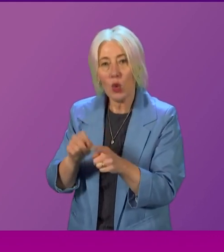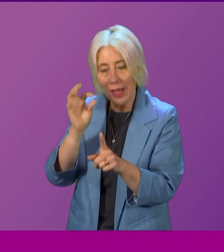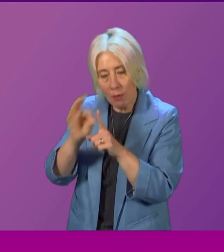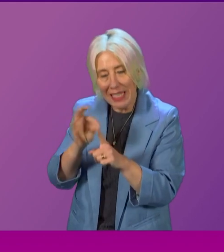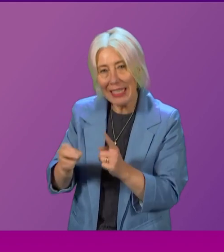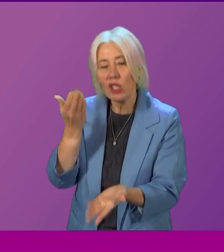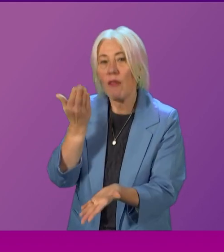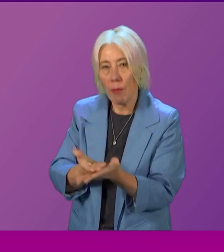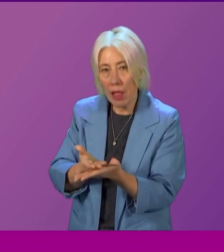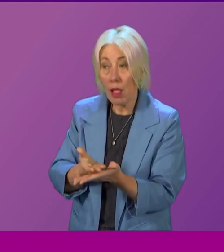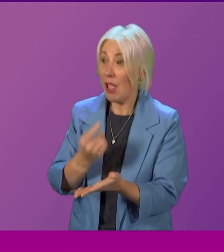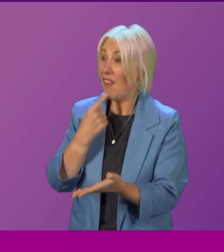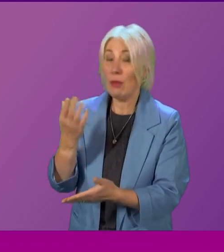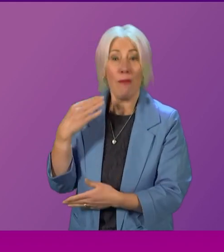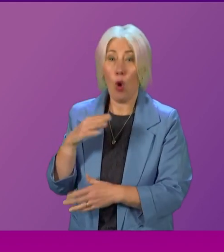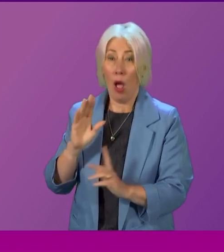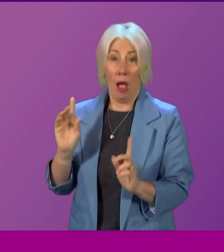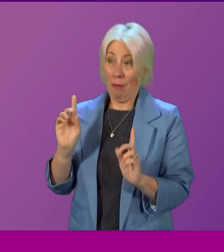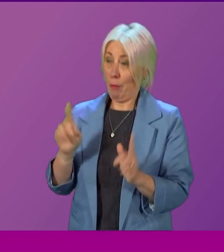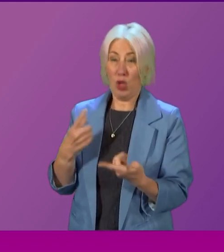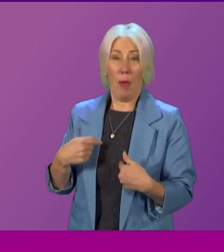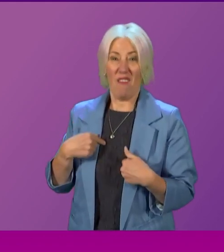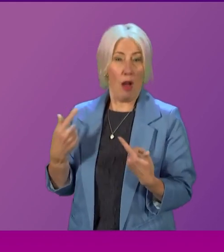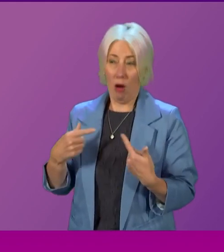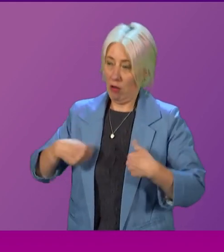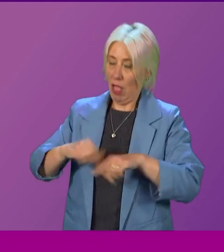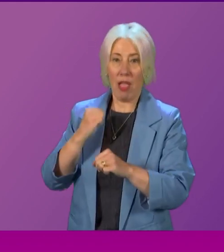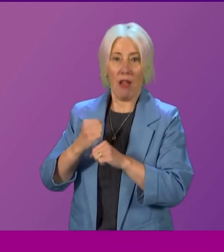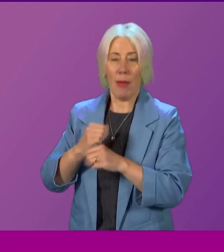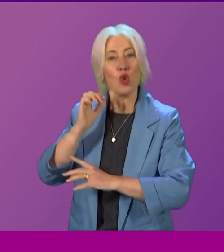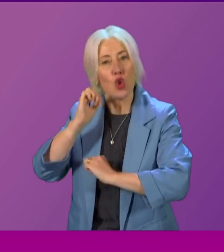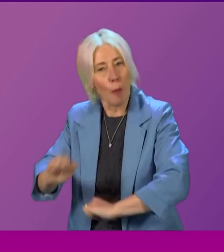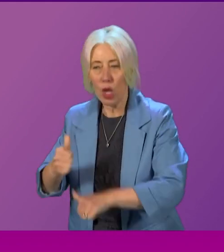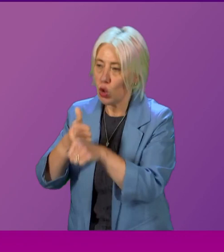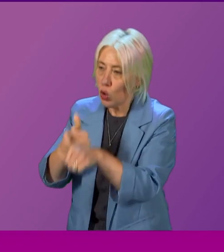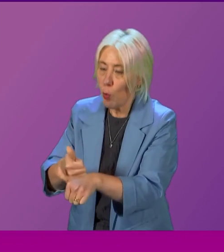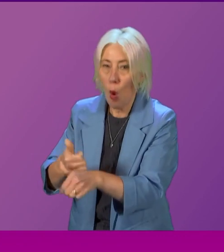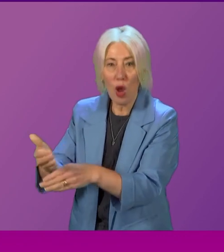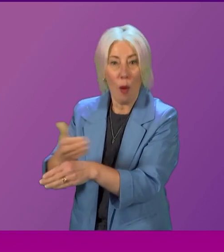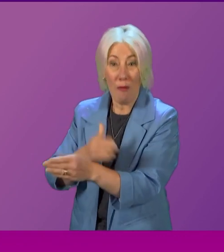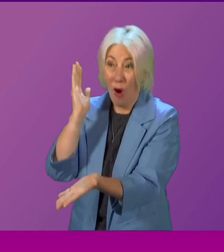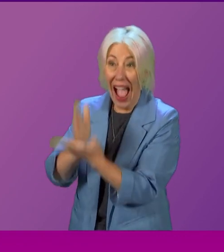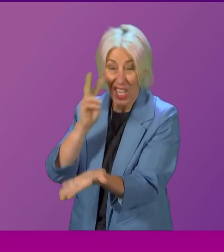As I have said in other contexts, it is not possible for any Government to give a commitment to support a bill before it has seen the bill.